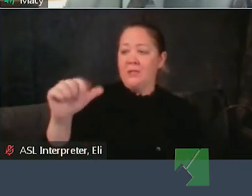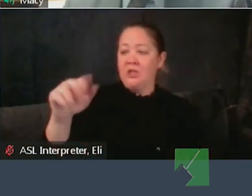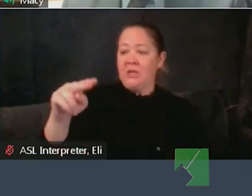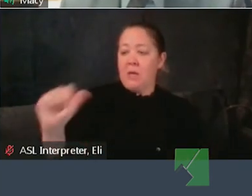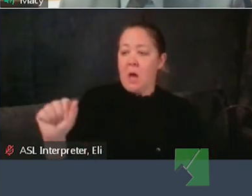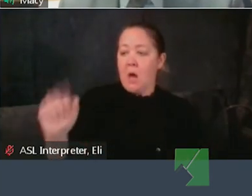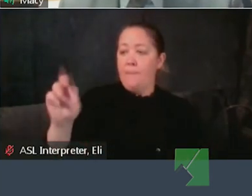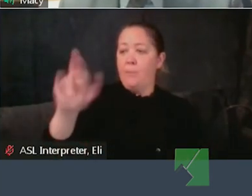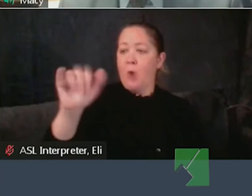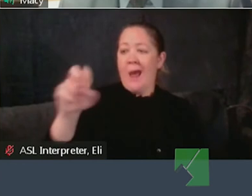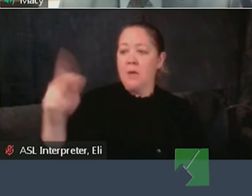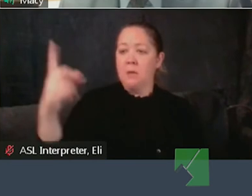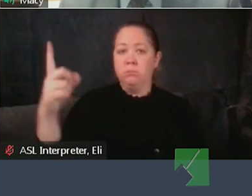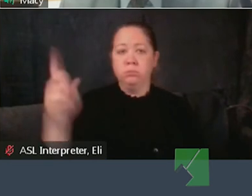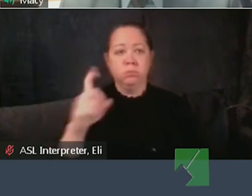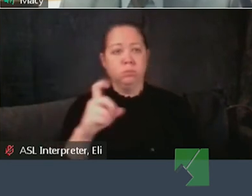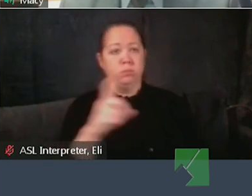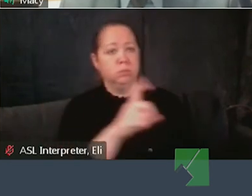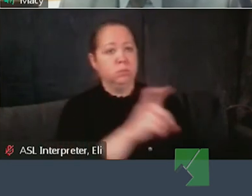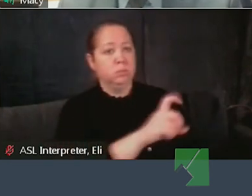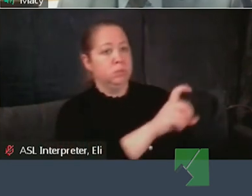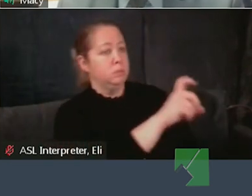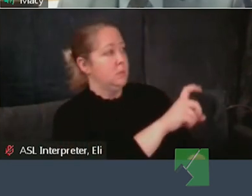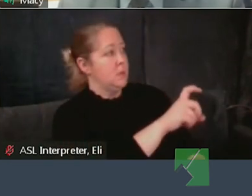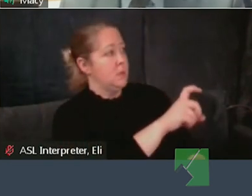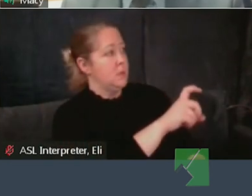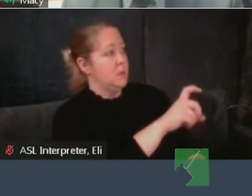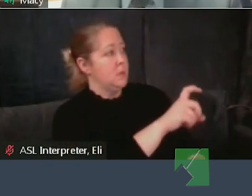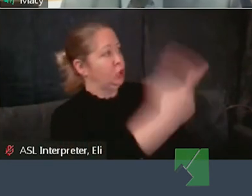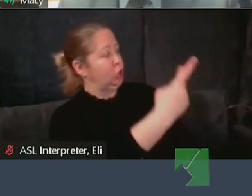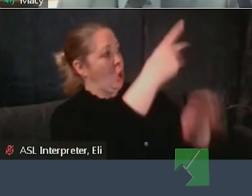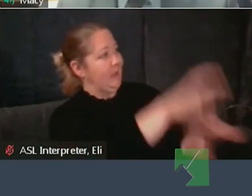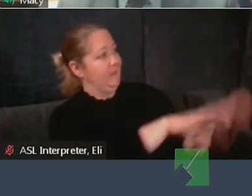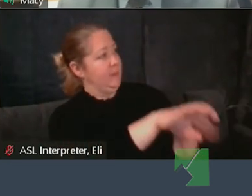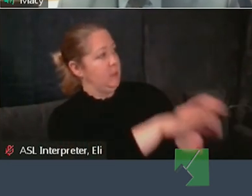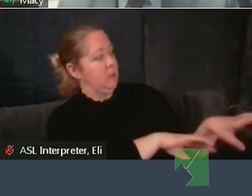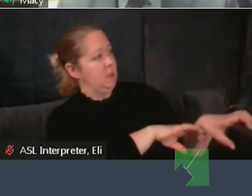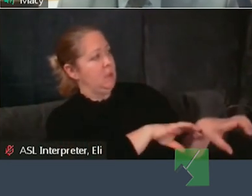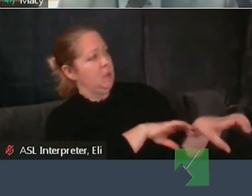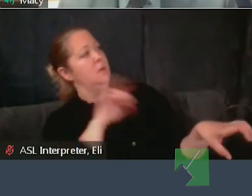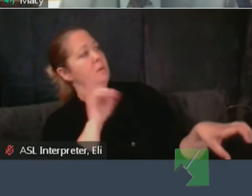And she'll give you the precise day where she saw activity, asked the Workman on this side, what's going on.